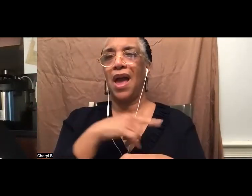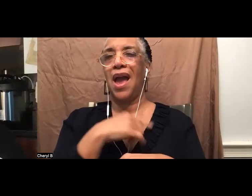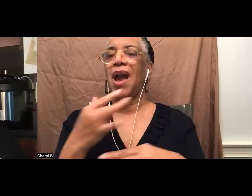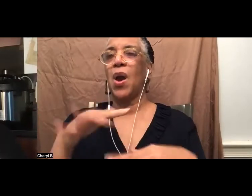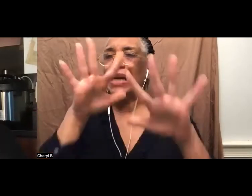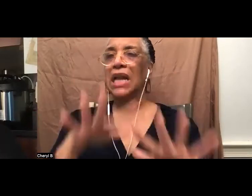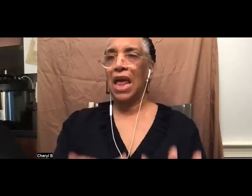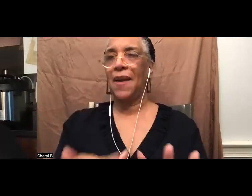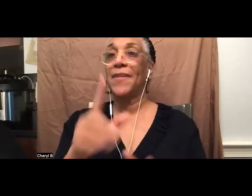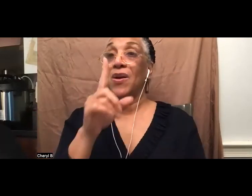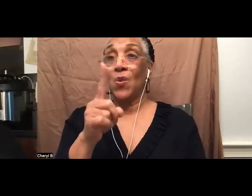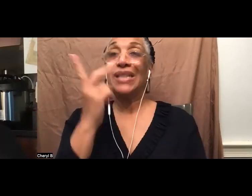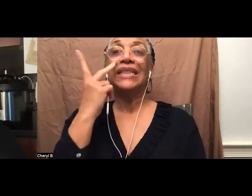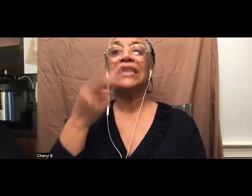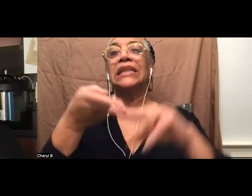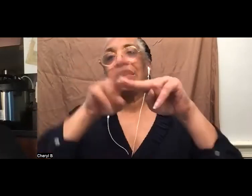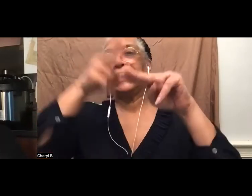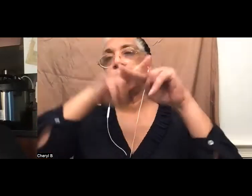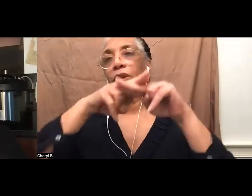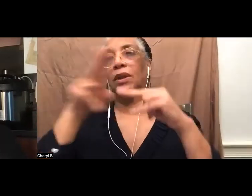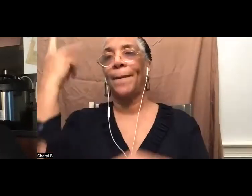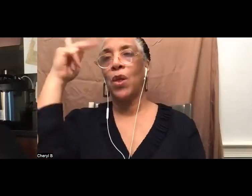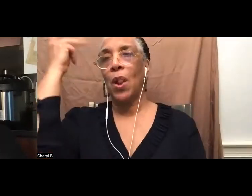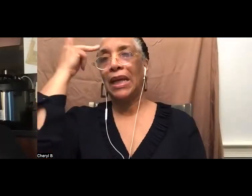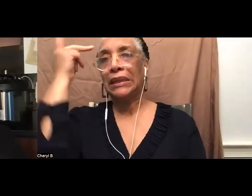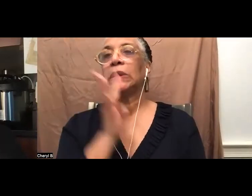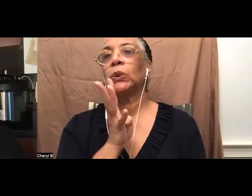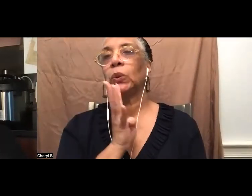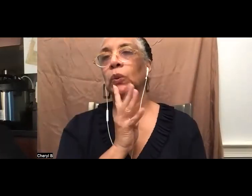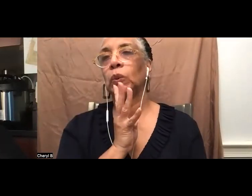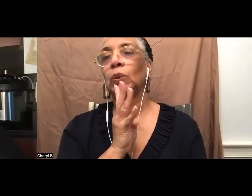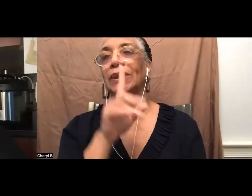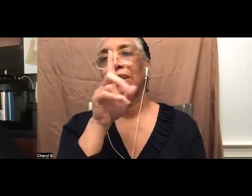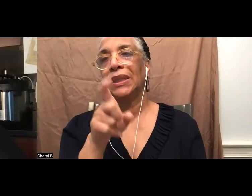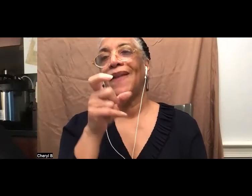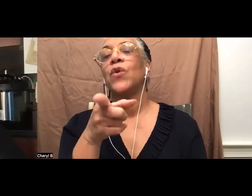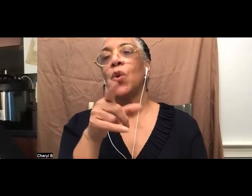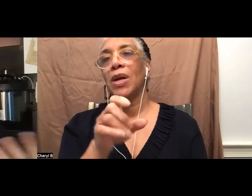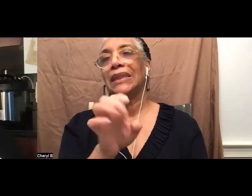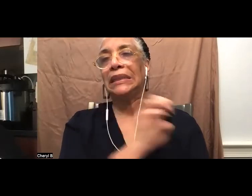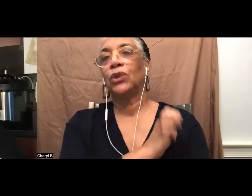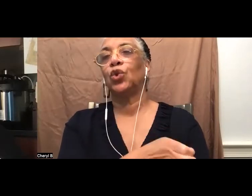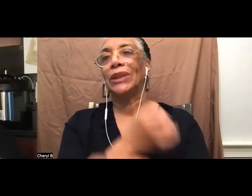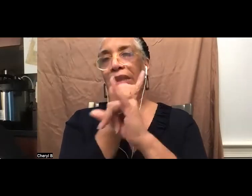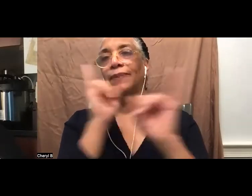one, with the rise of political talk on the need for energy independence. We've heard this conversation